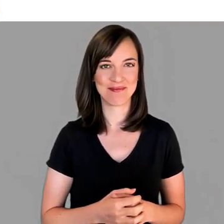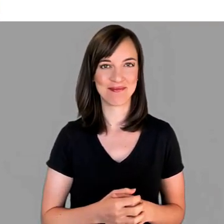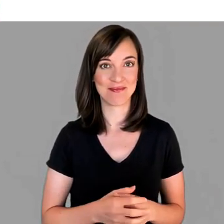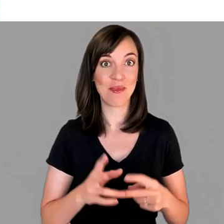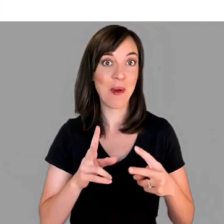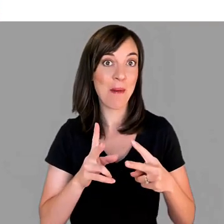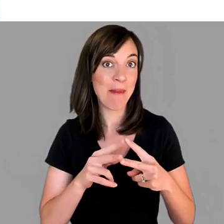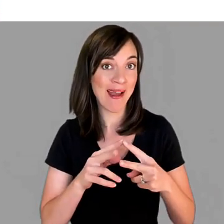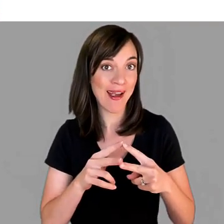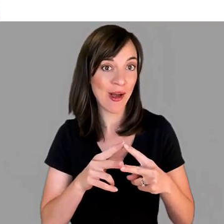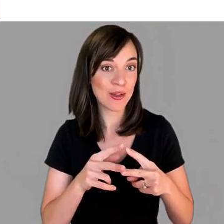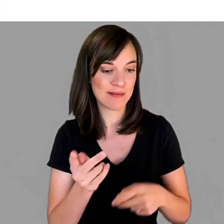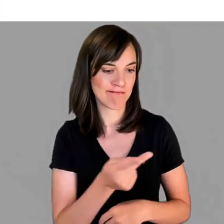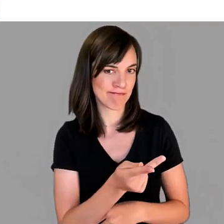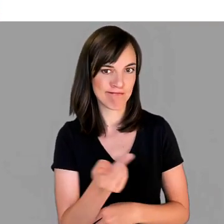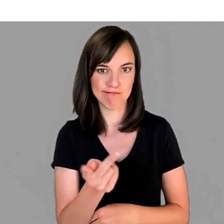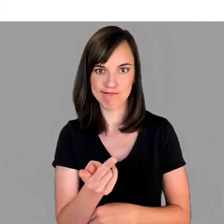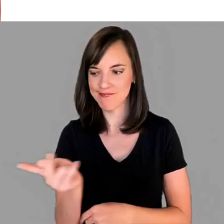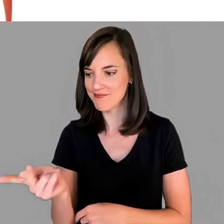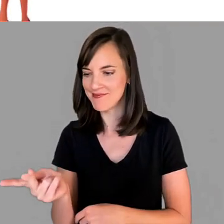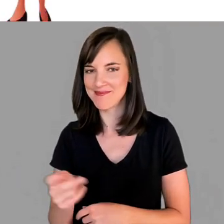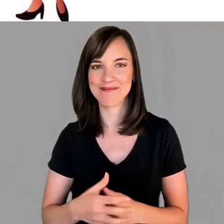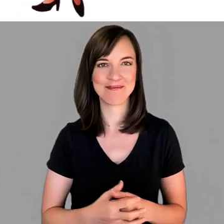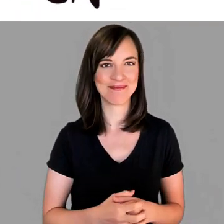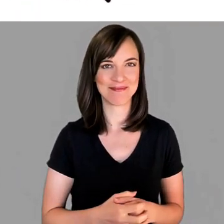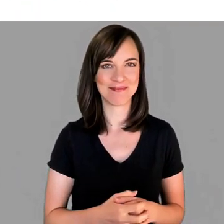pairs,